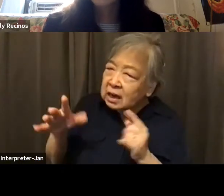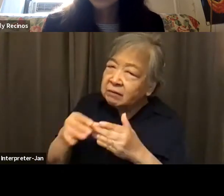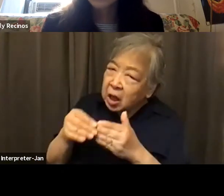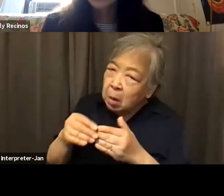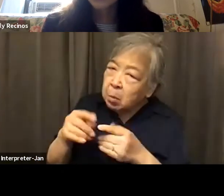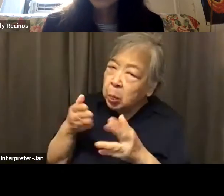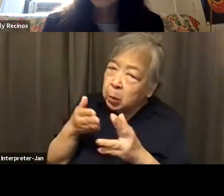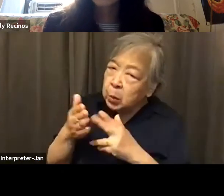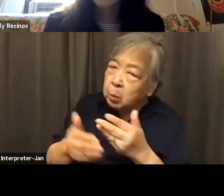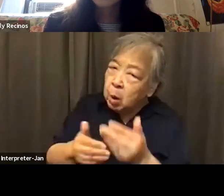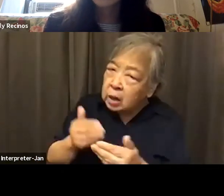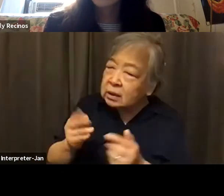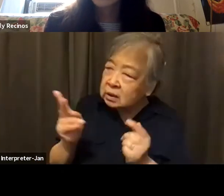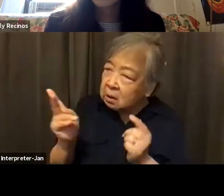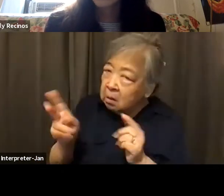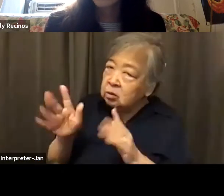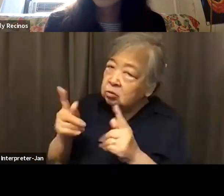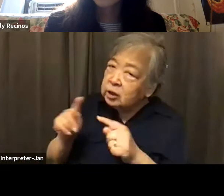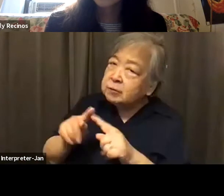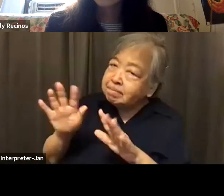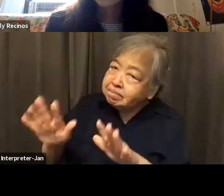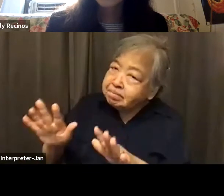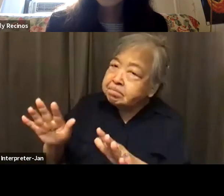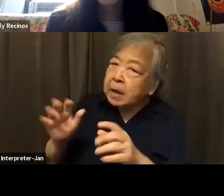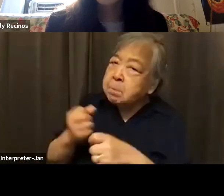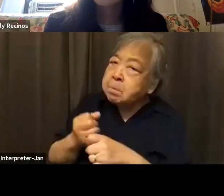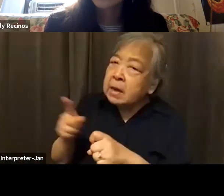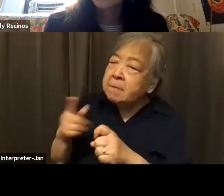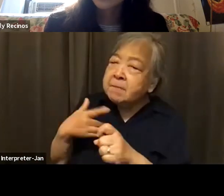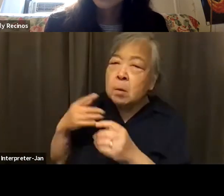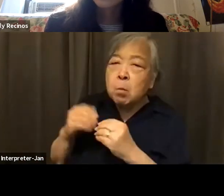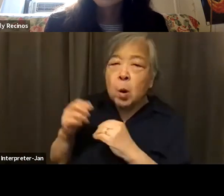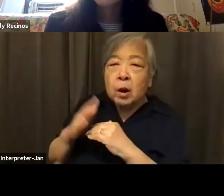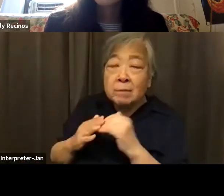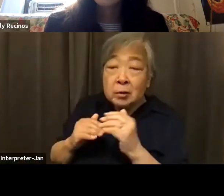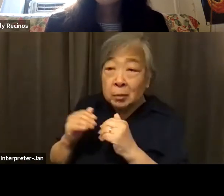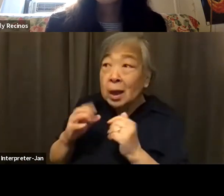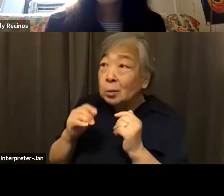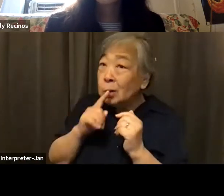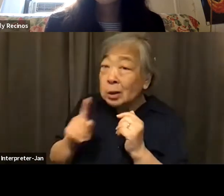idea of letting me be there and letting me go, really, because I knew that this was what